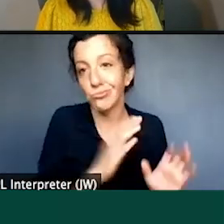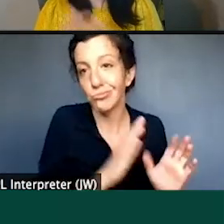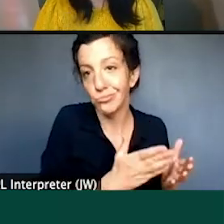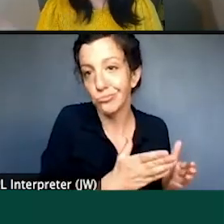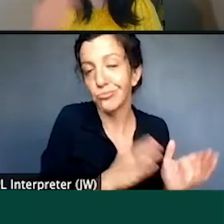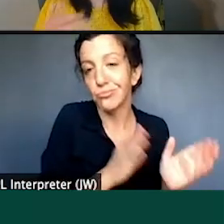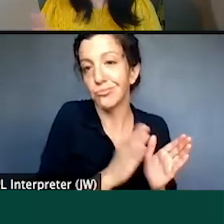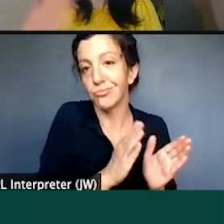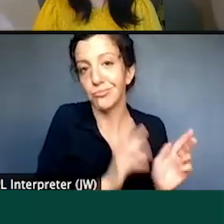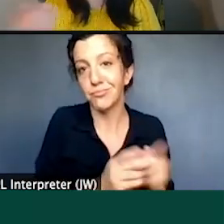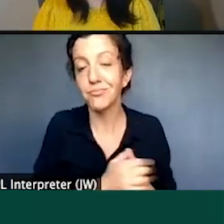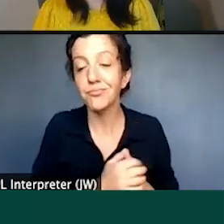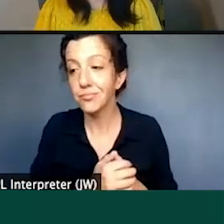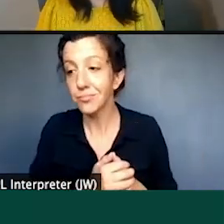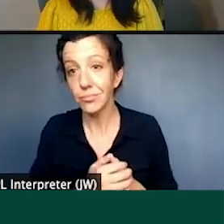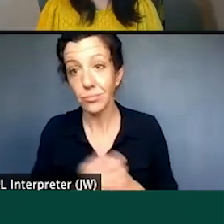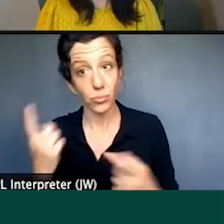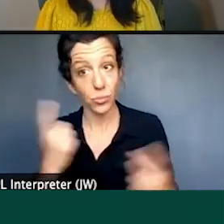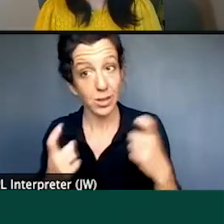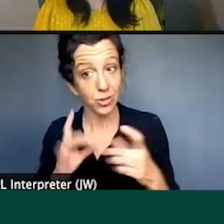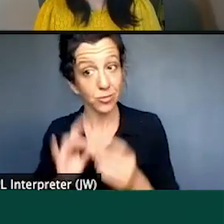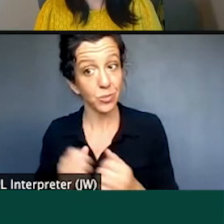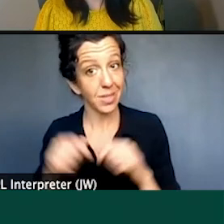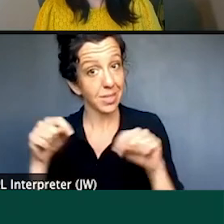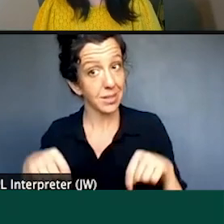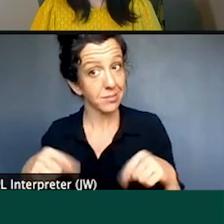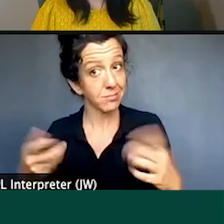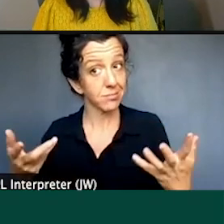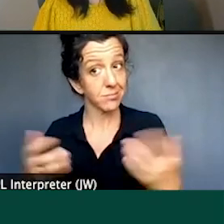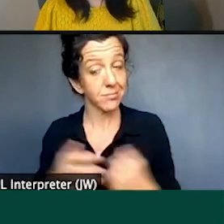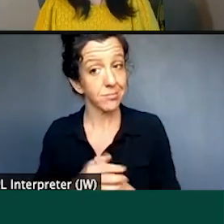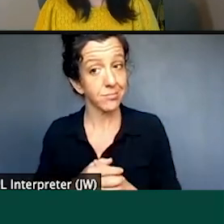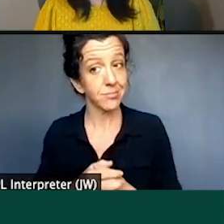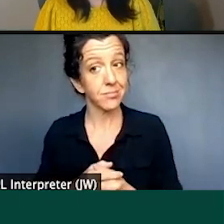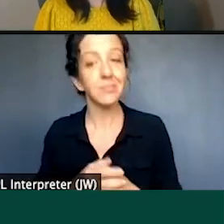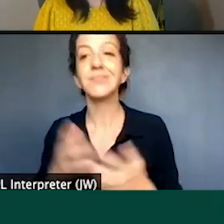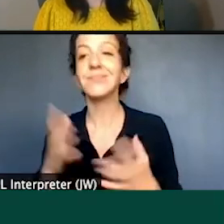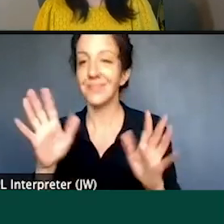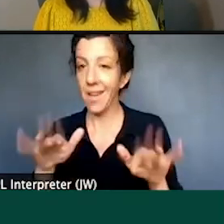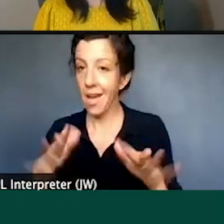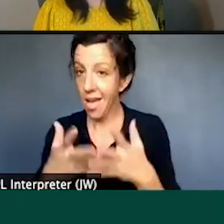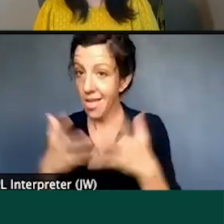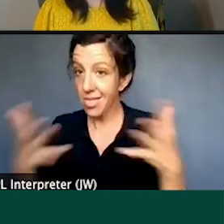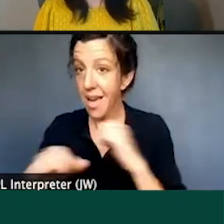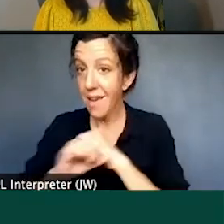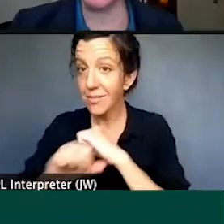I'm sorry, to 15 years from 1995. So generally 2005. Okay, thank you so much.